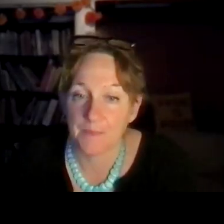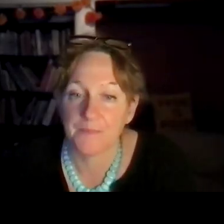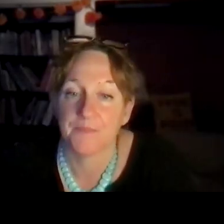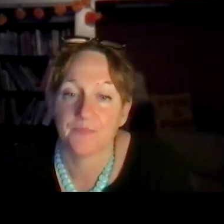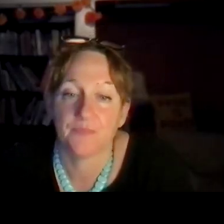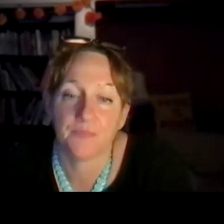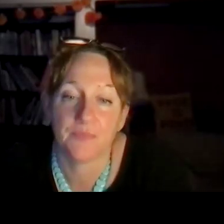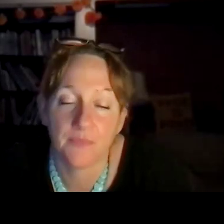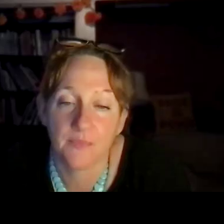iPhone: I am.